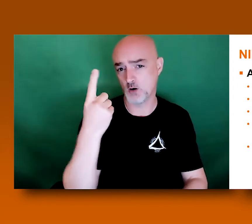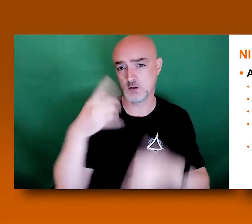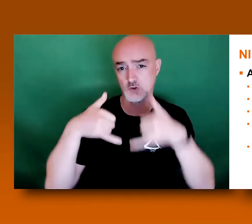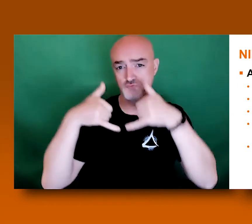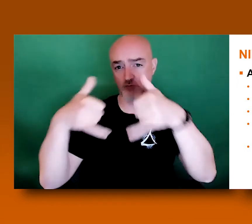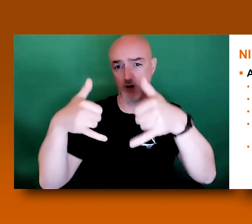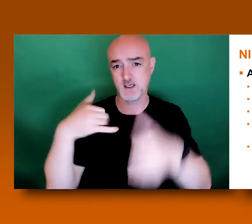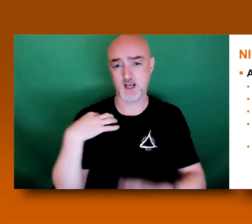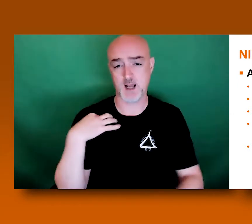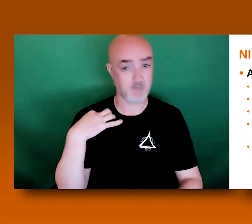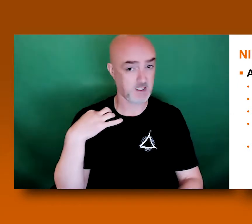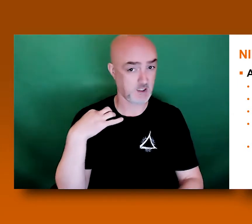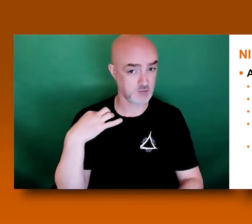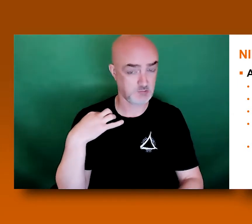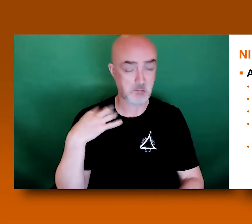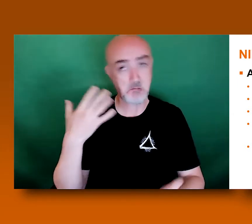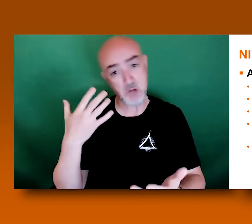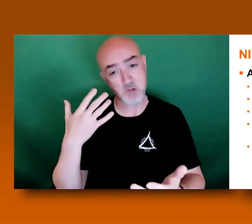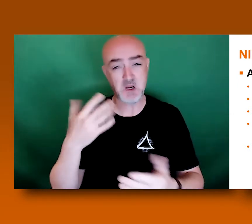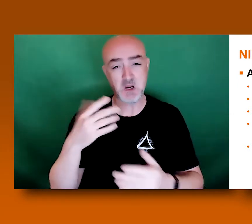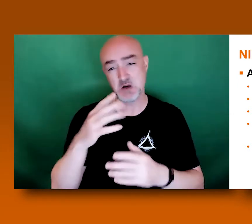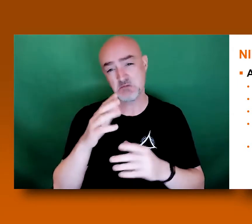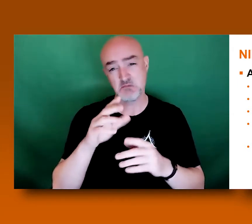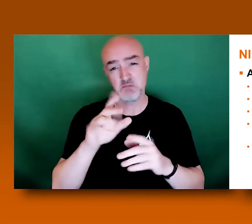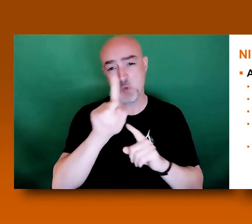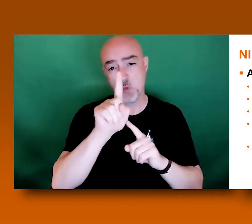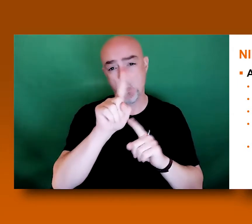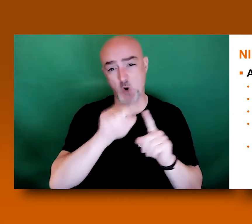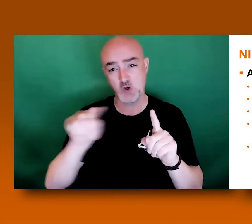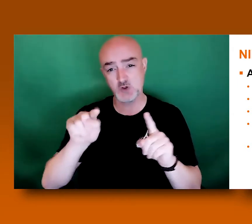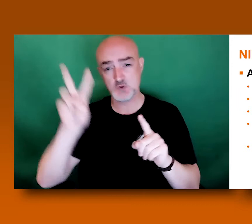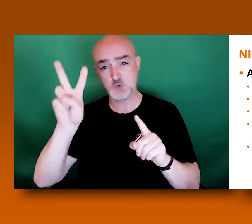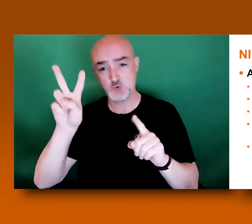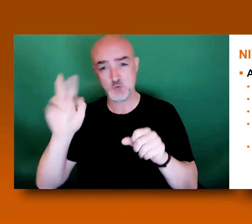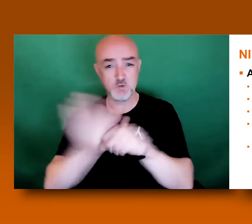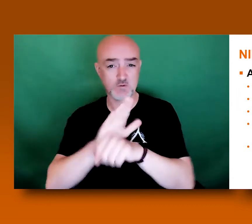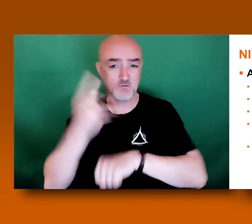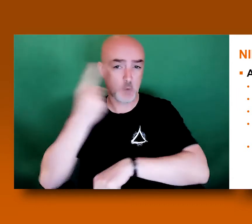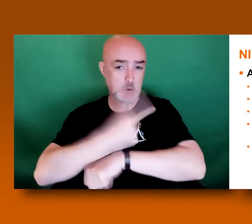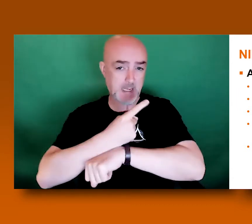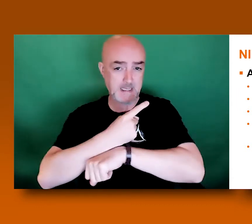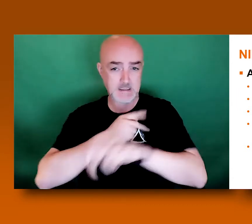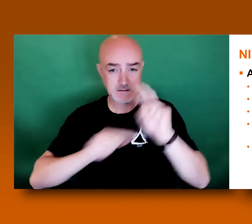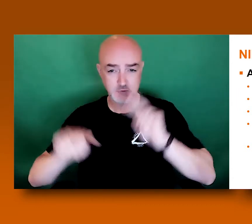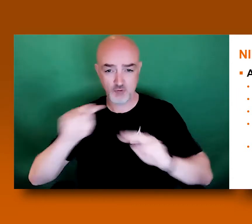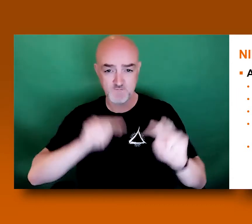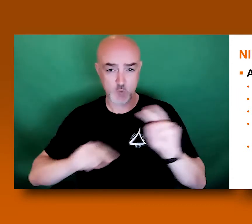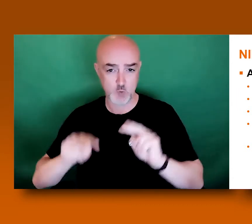the R01 application, Early Researcher, is typically one to two full days of work